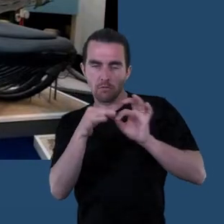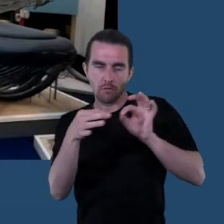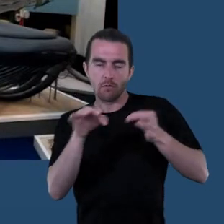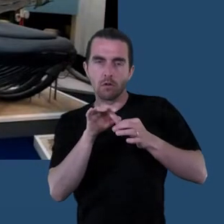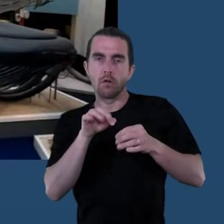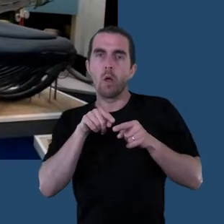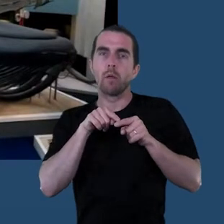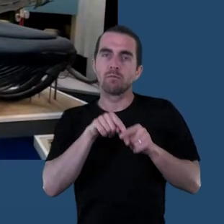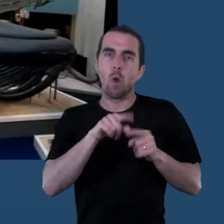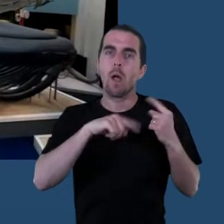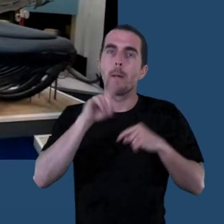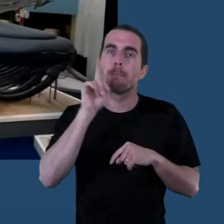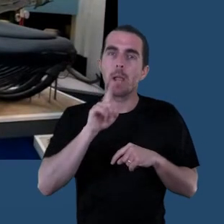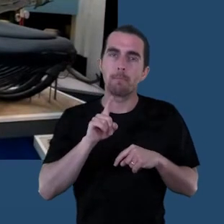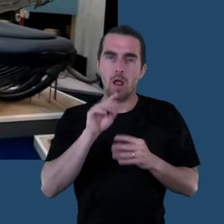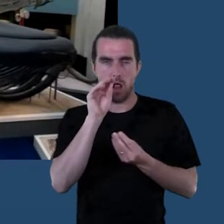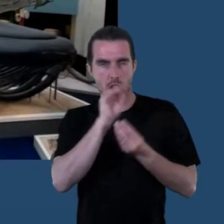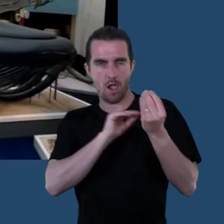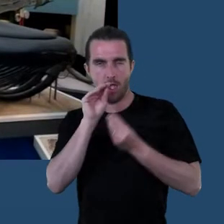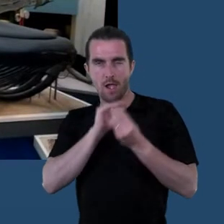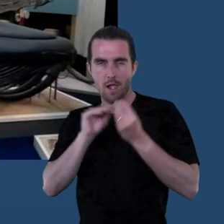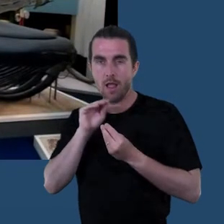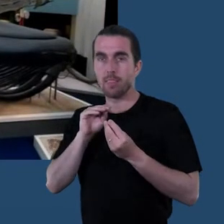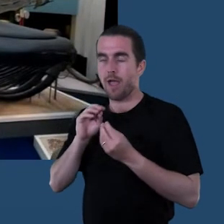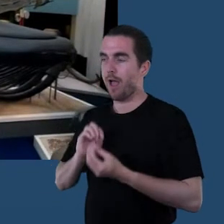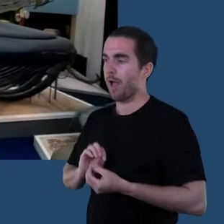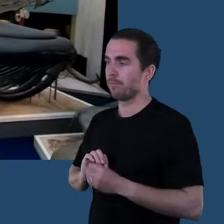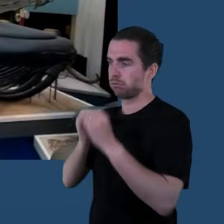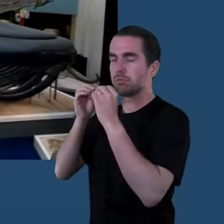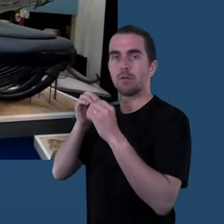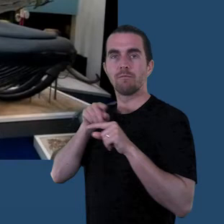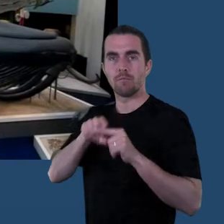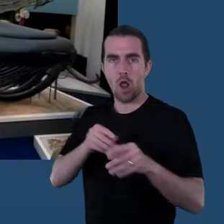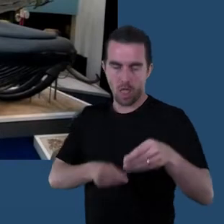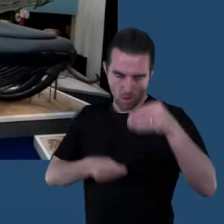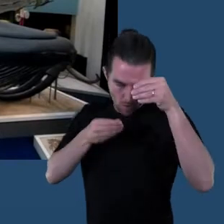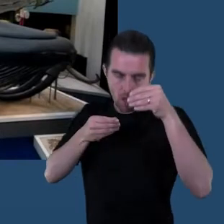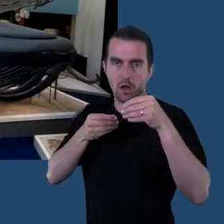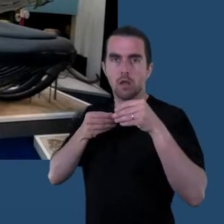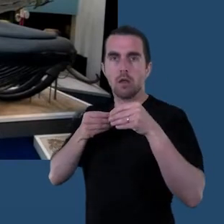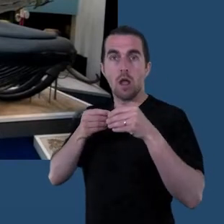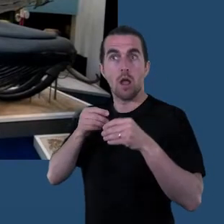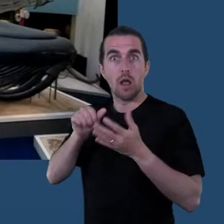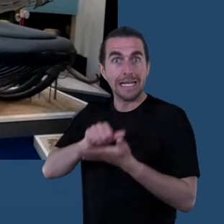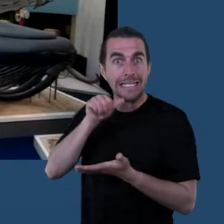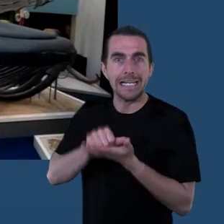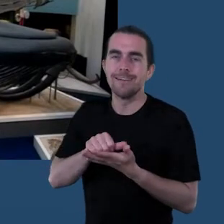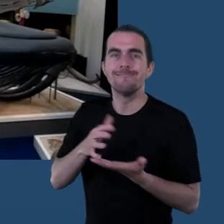the scientists working at the whaling stations. And so, what you have with our model is a slightly distorted,